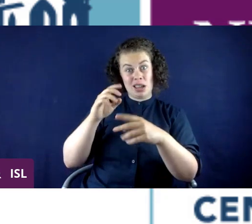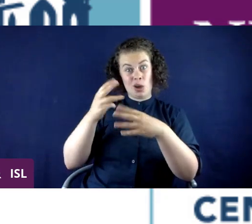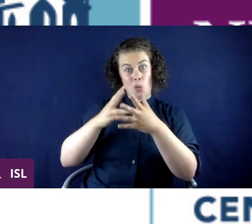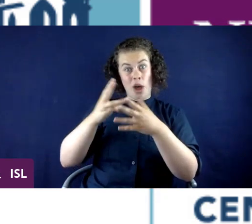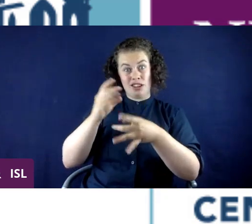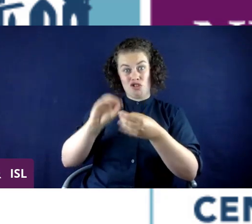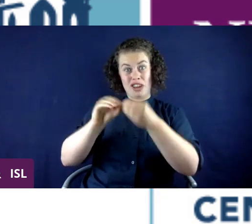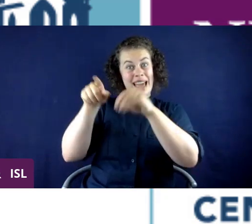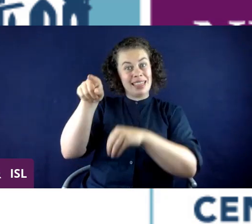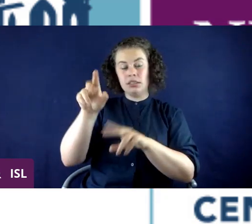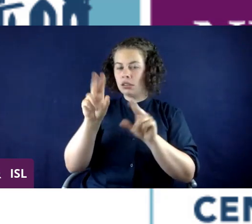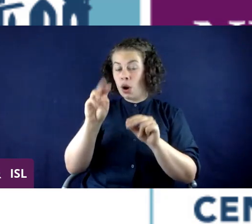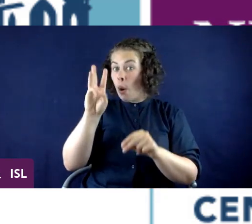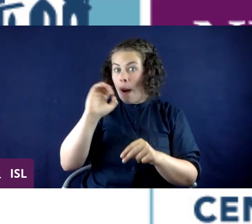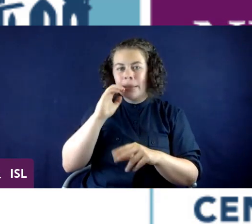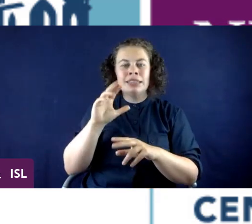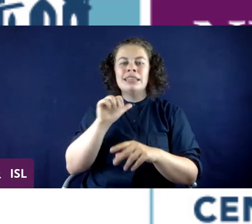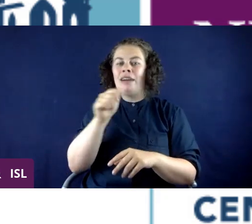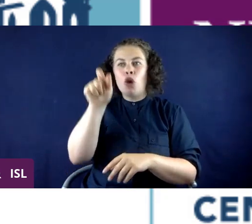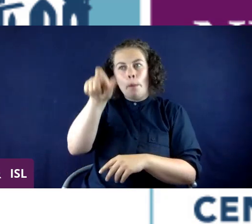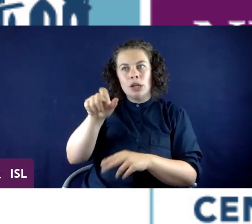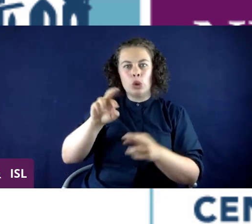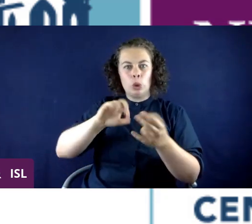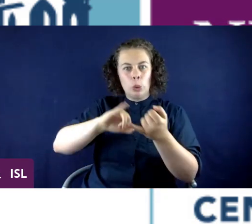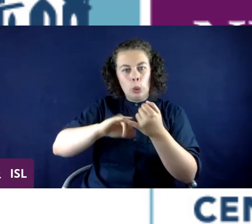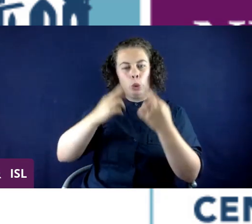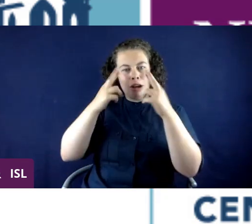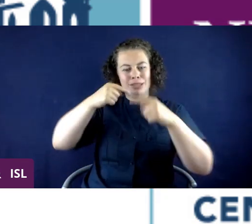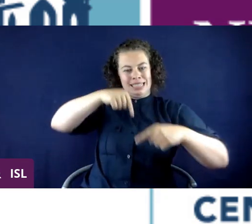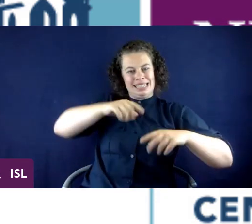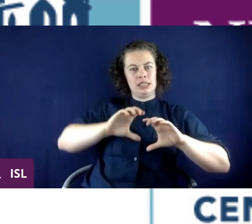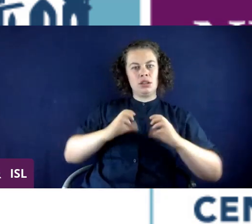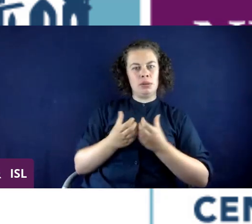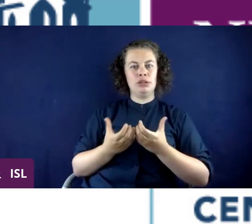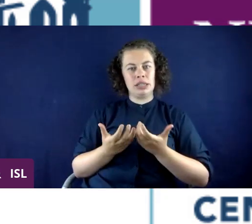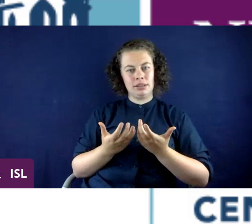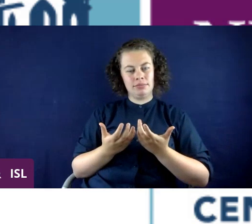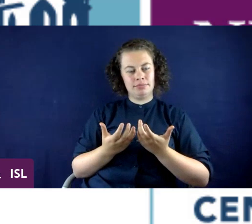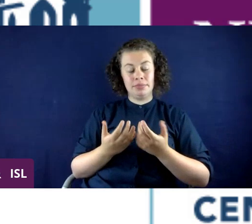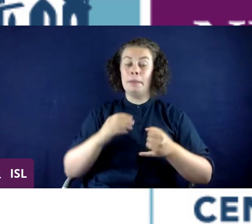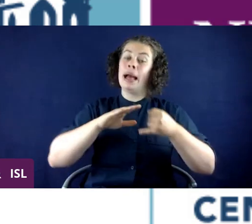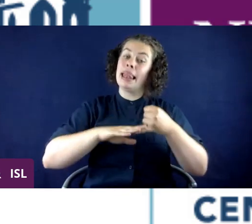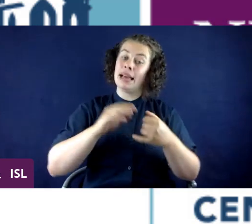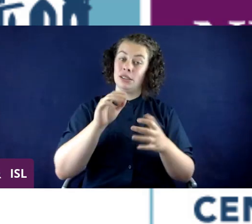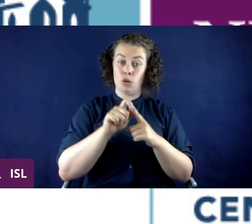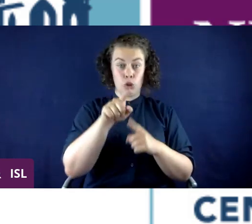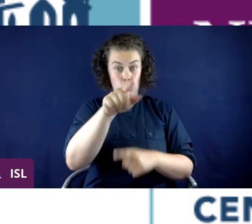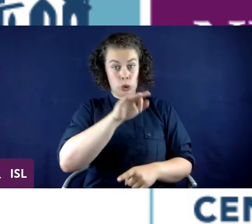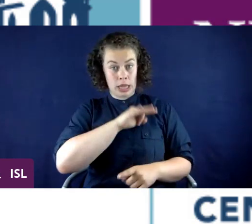And it makes it very clear that there is just nobody disabled or an advocate or an ally in